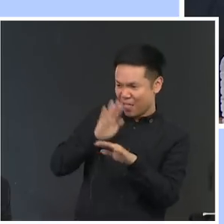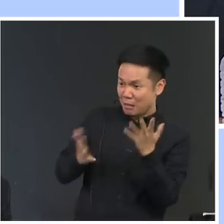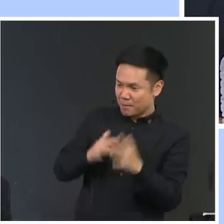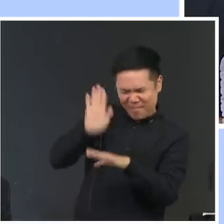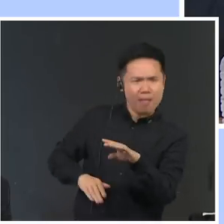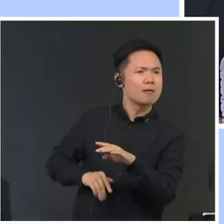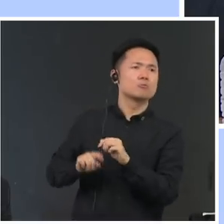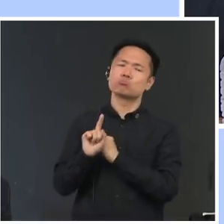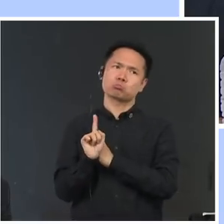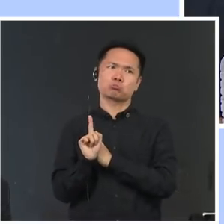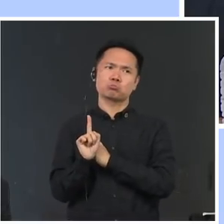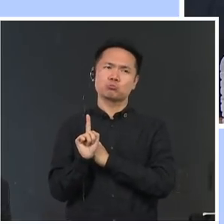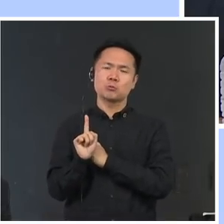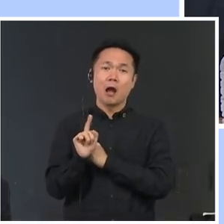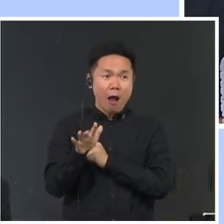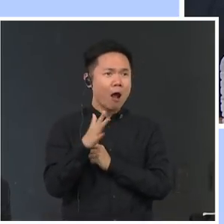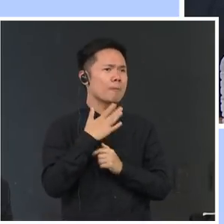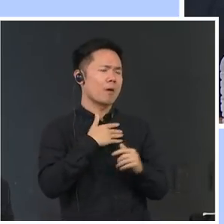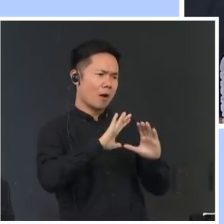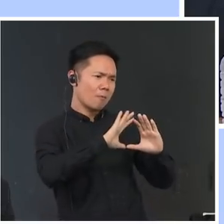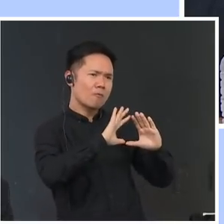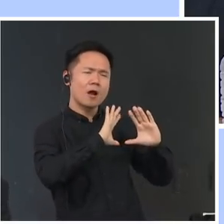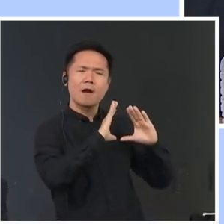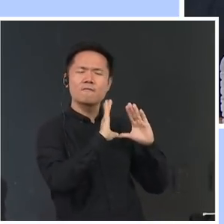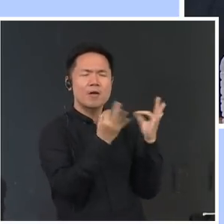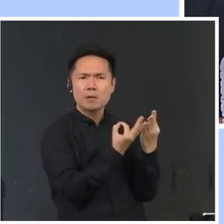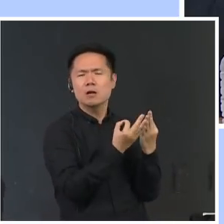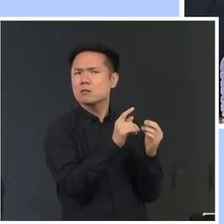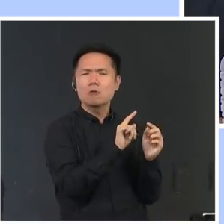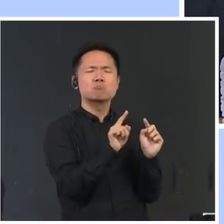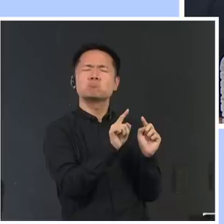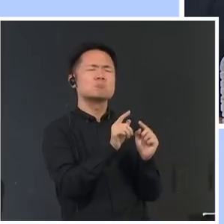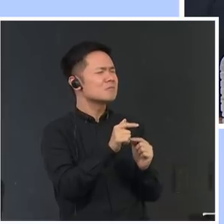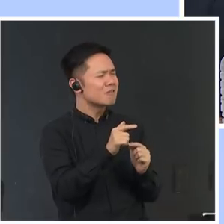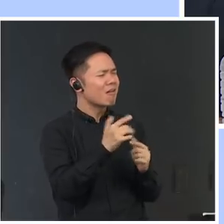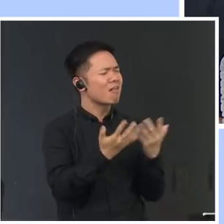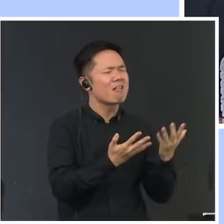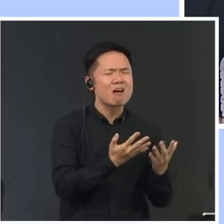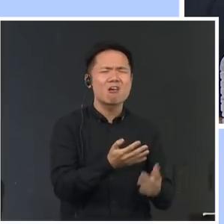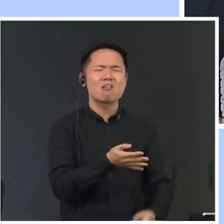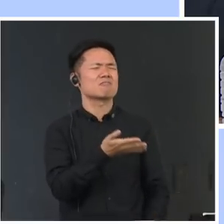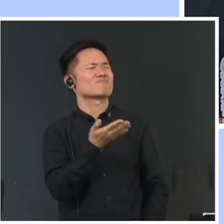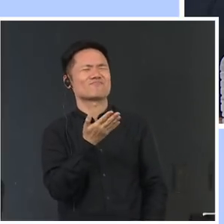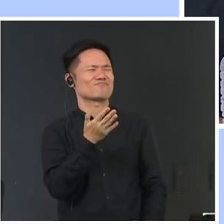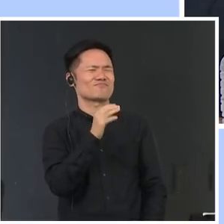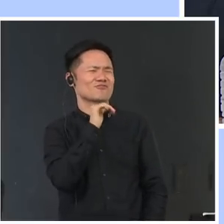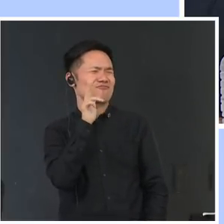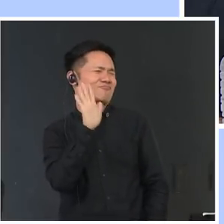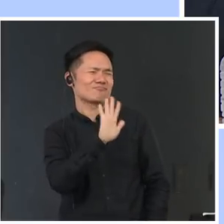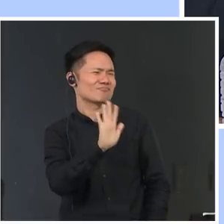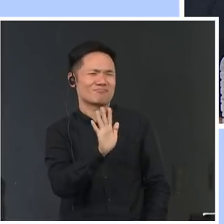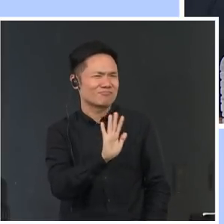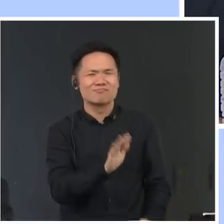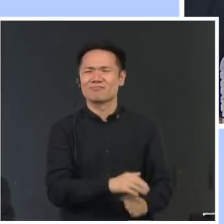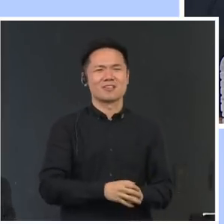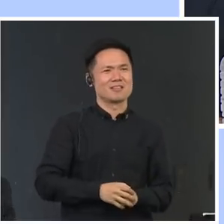There was a time when sign language was prohibited. If we